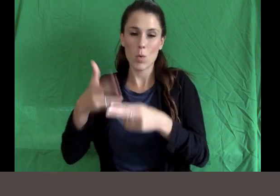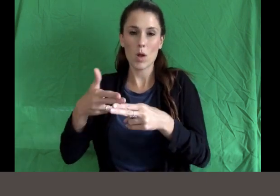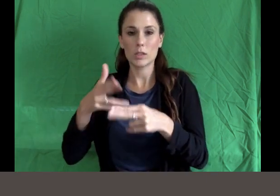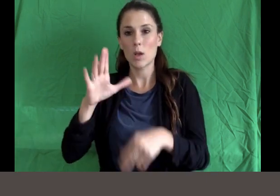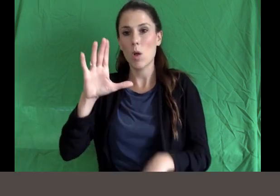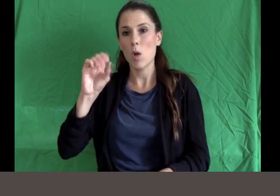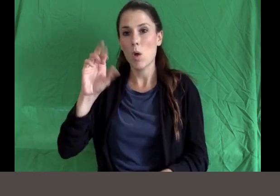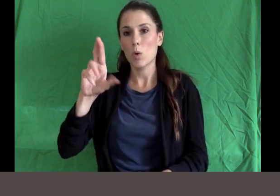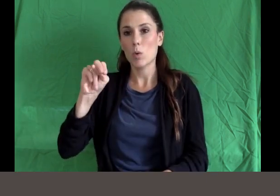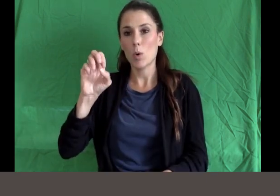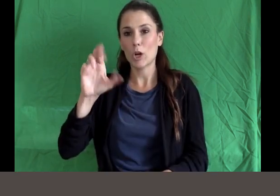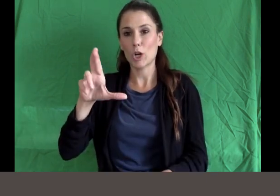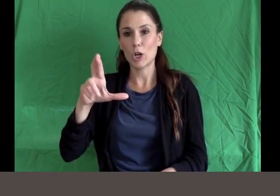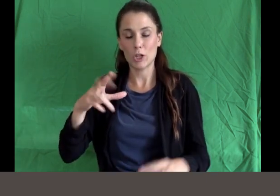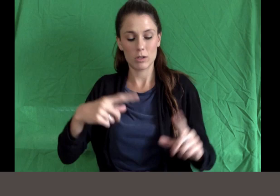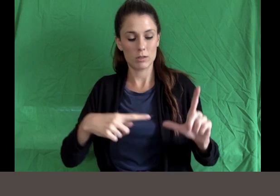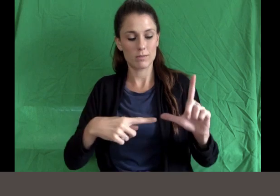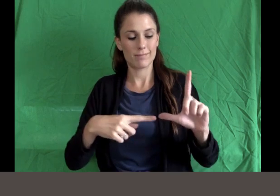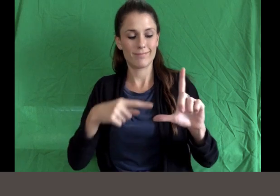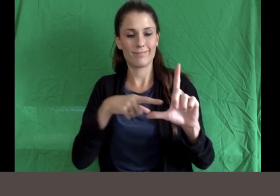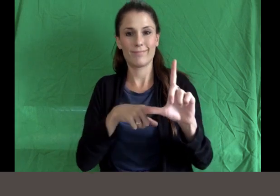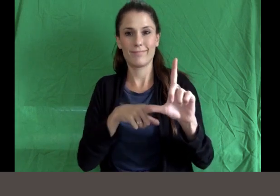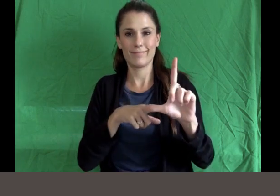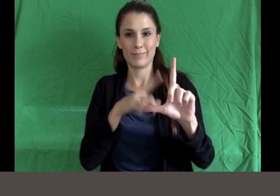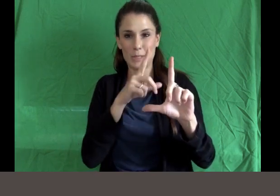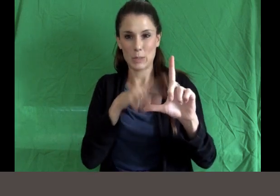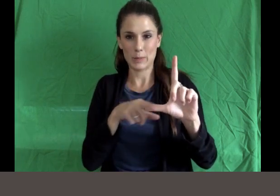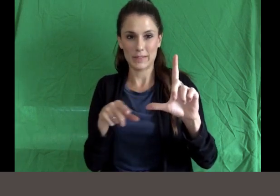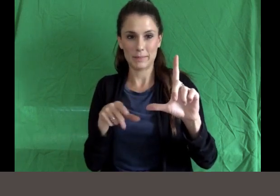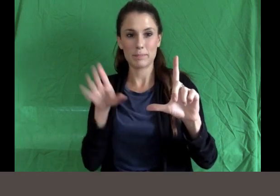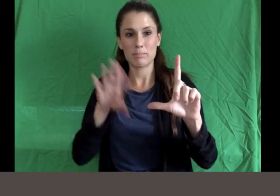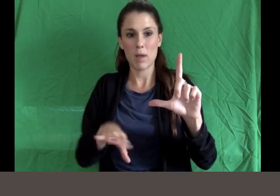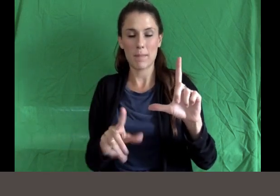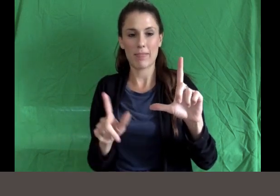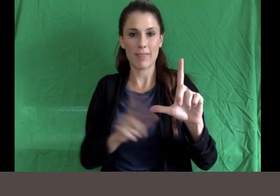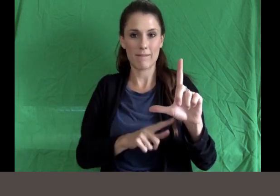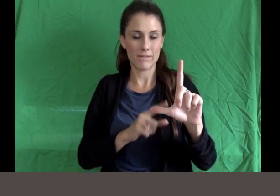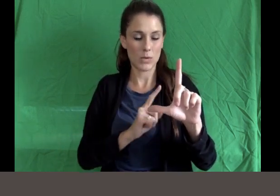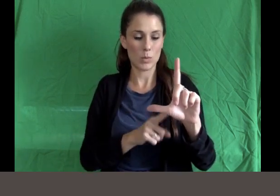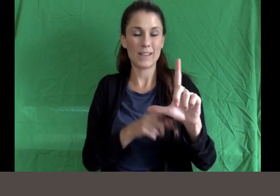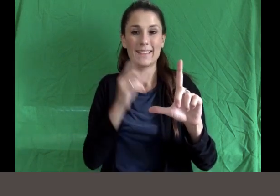our chart and now in the bottom left you actually see the zeros of both my X and Y axis they're